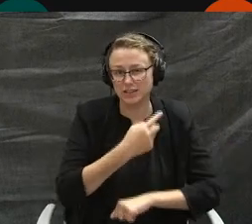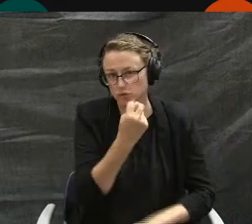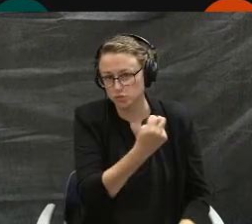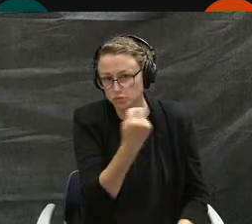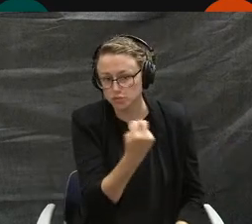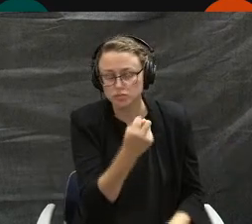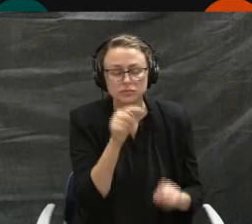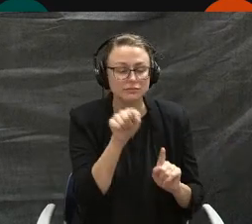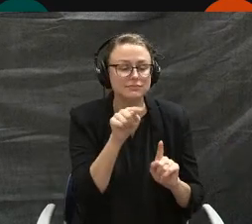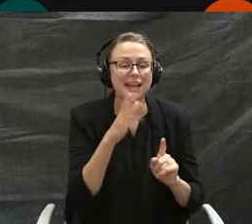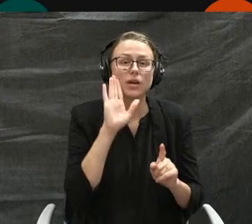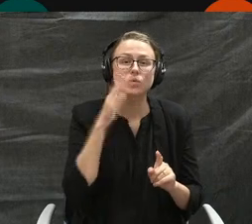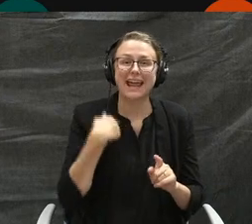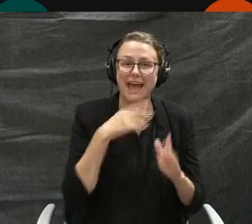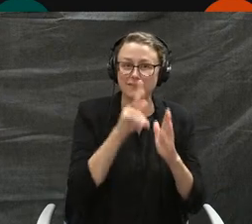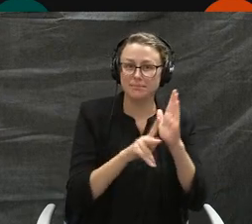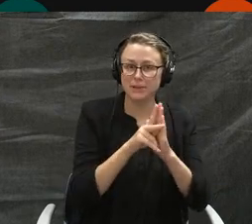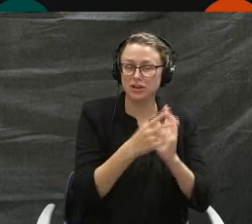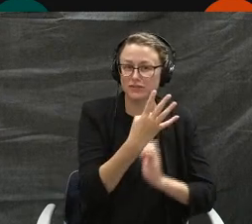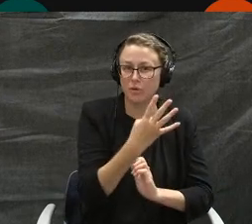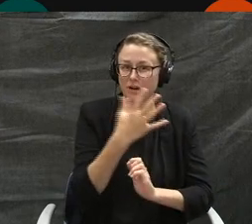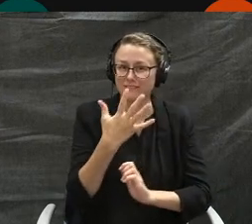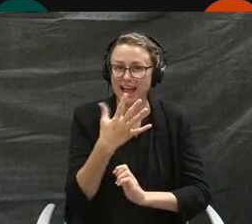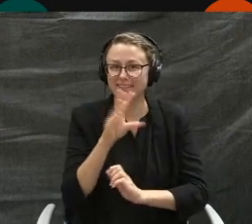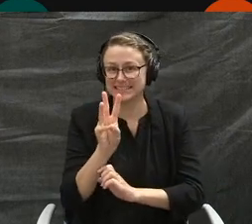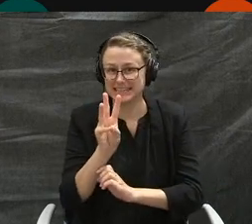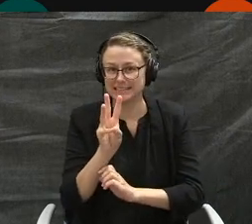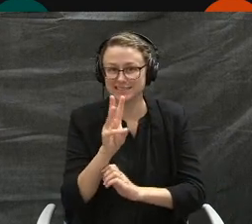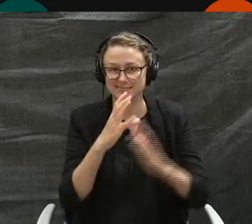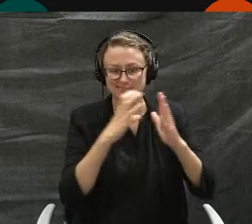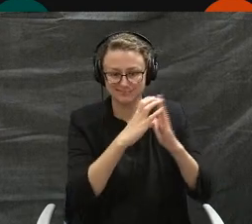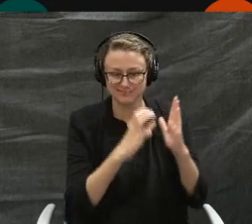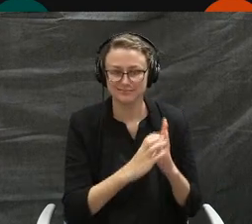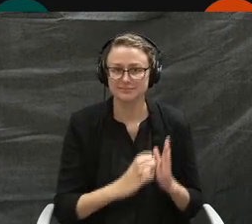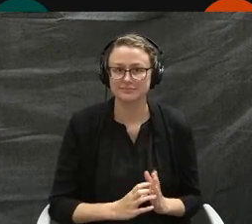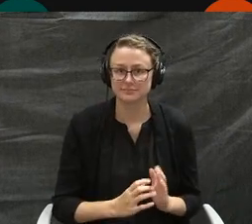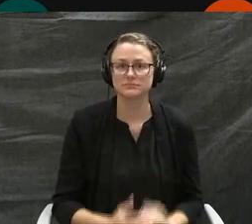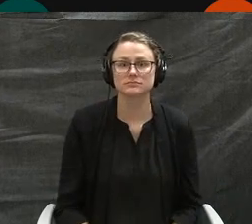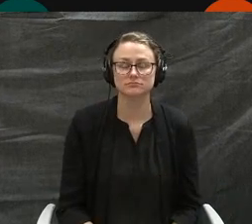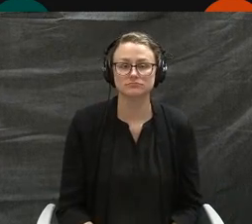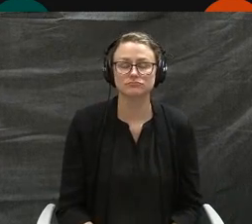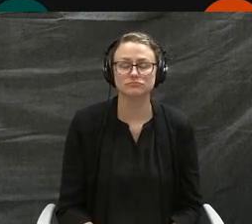those students they would have periods 4, five and six. The one